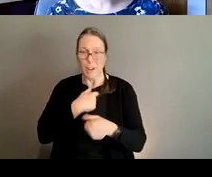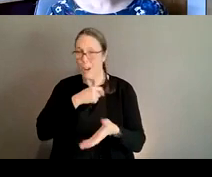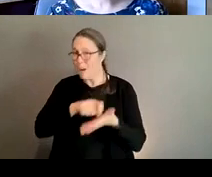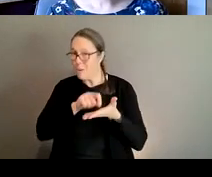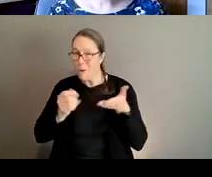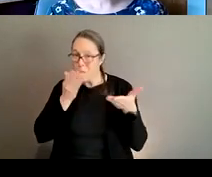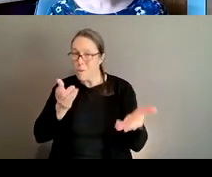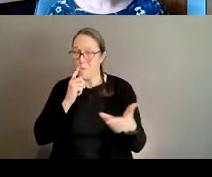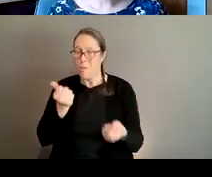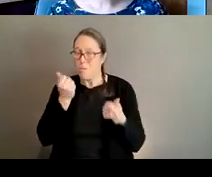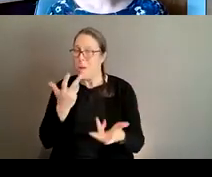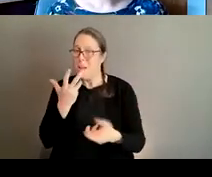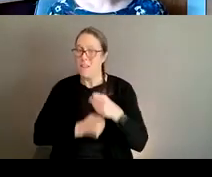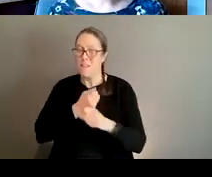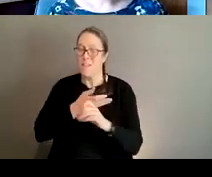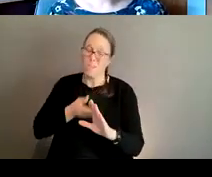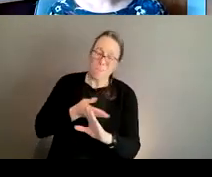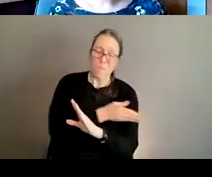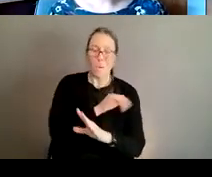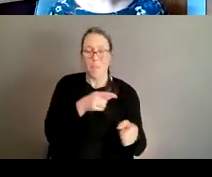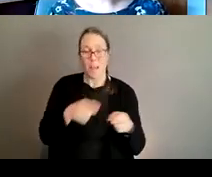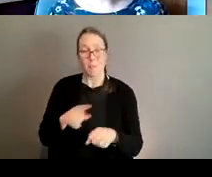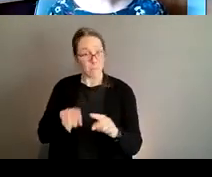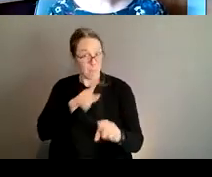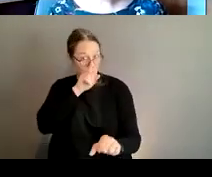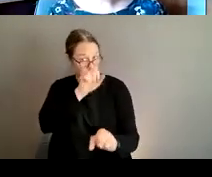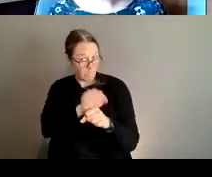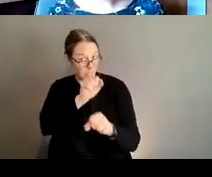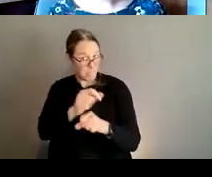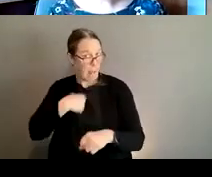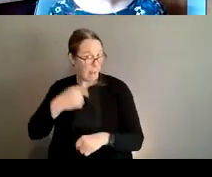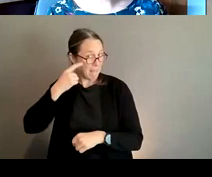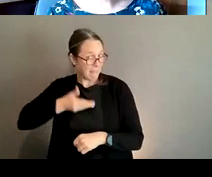of years before that. But really I think I was asked to talk to you because I've written